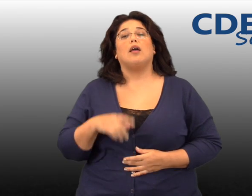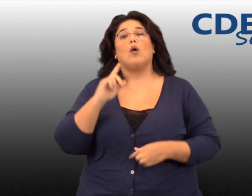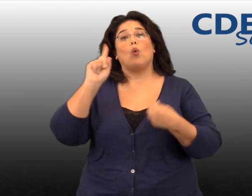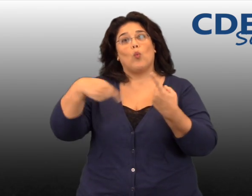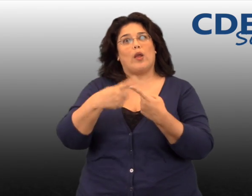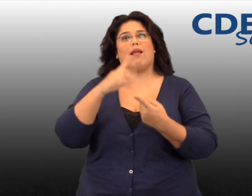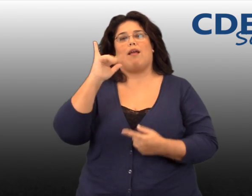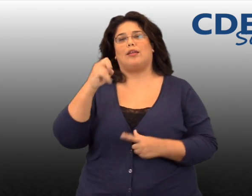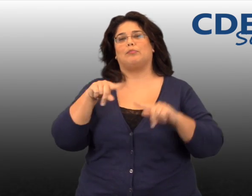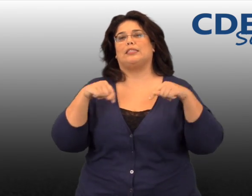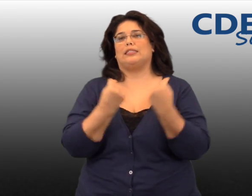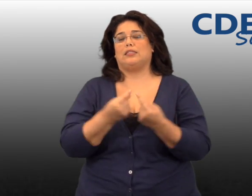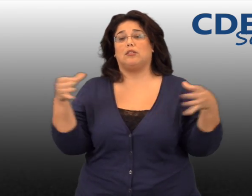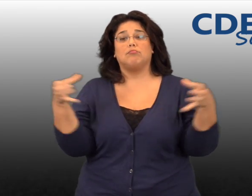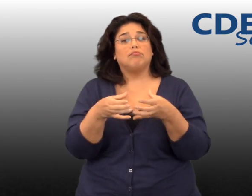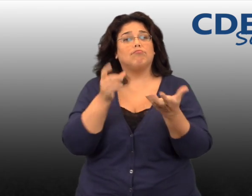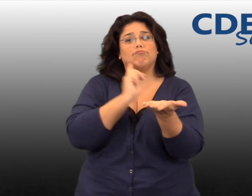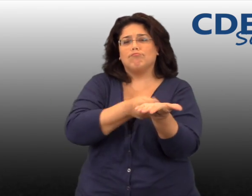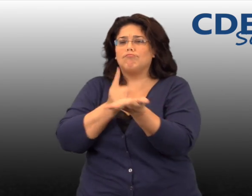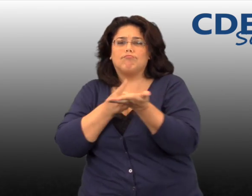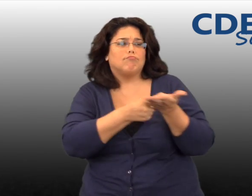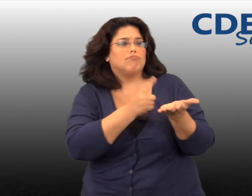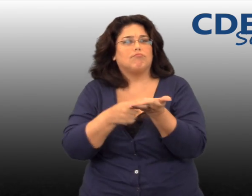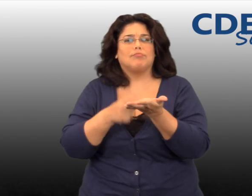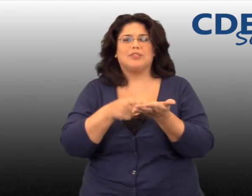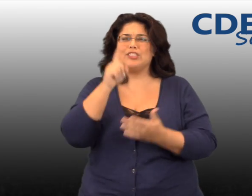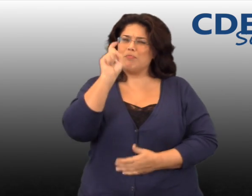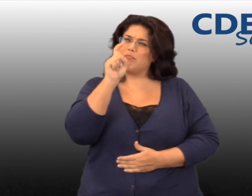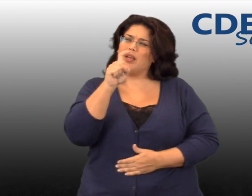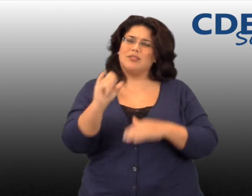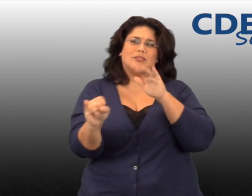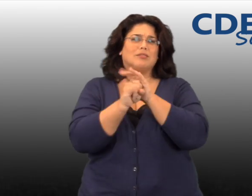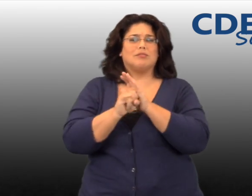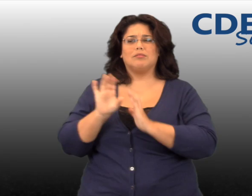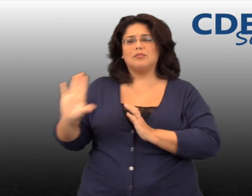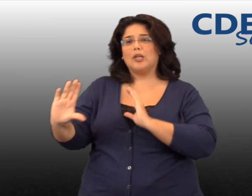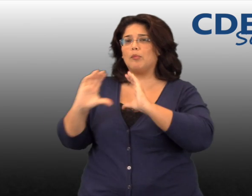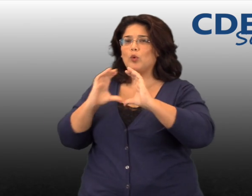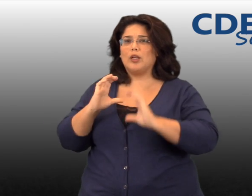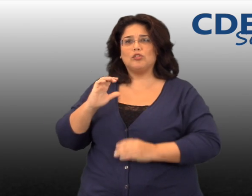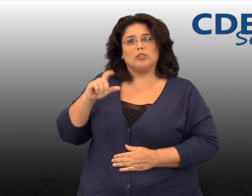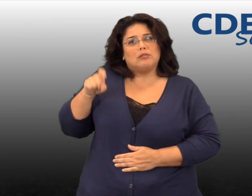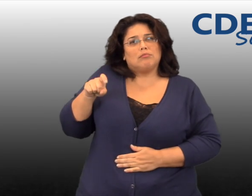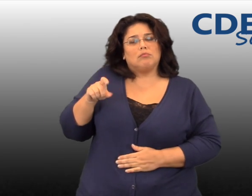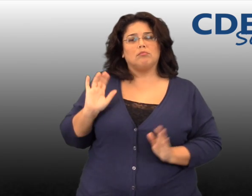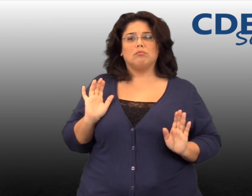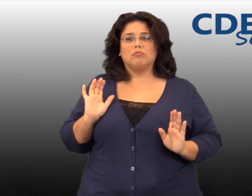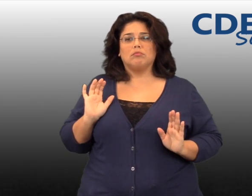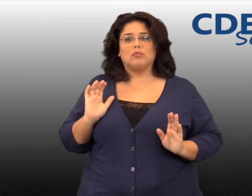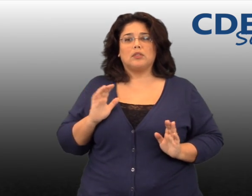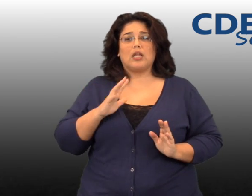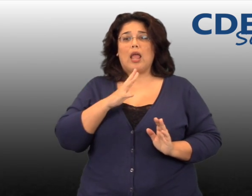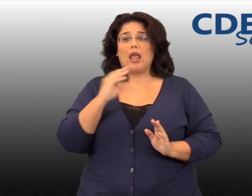that the IEP team is legally obligated to identify the child’s language